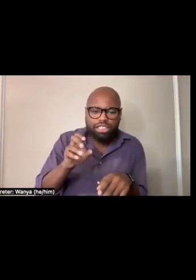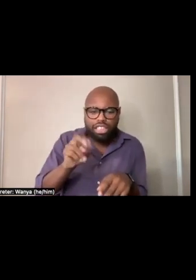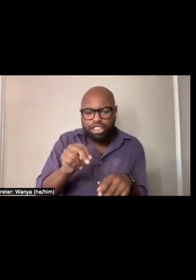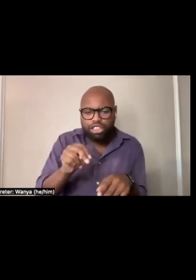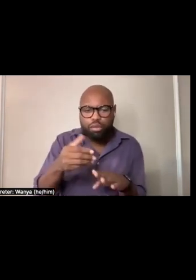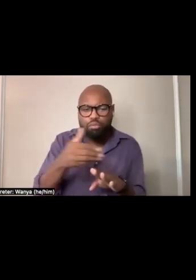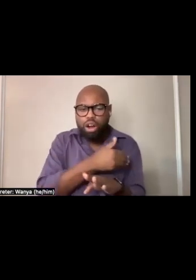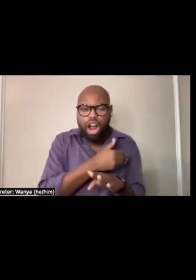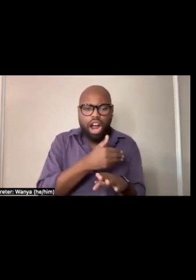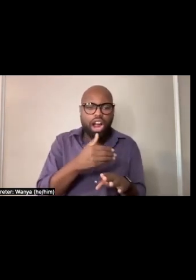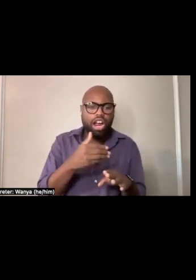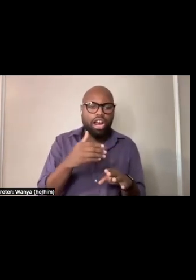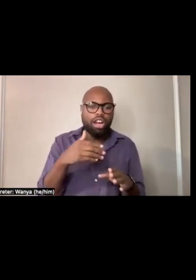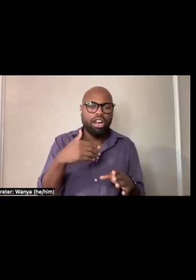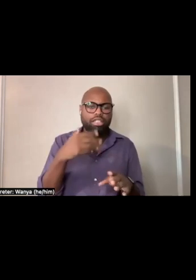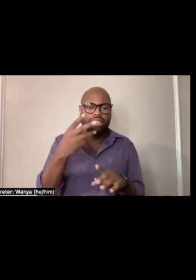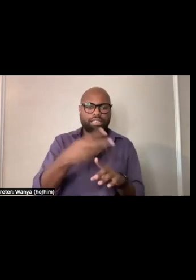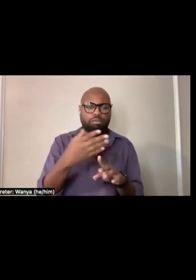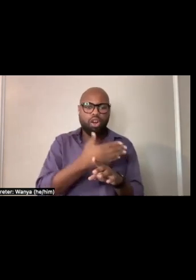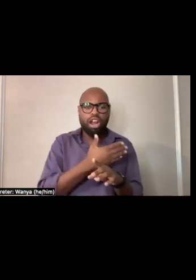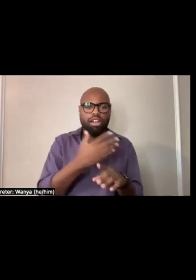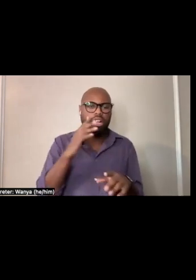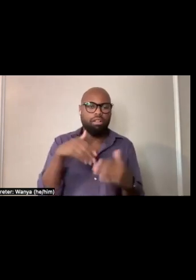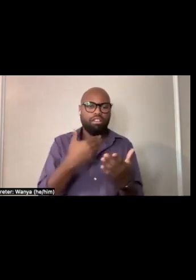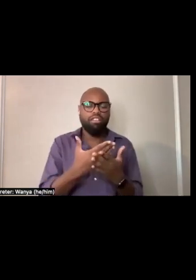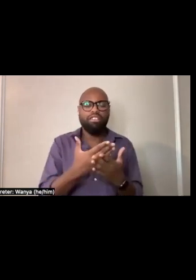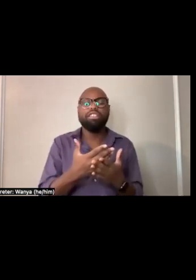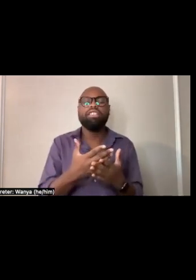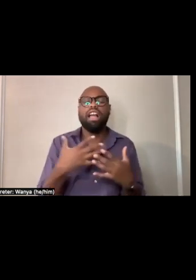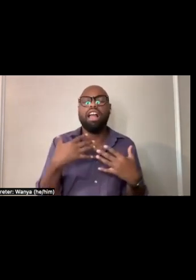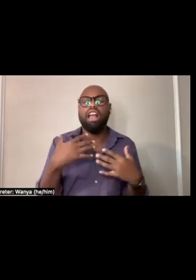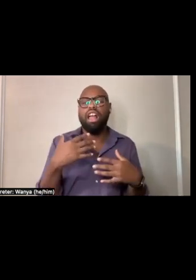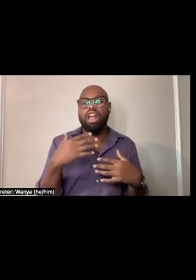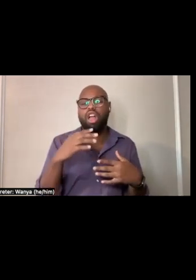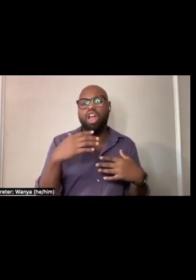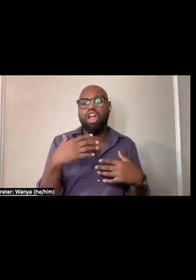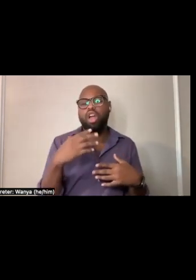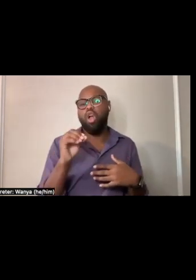following their residency there and reported that they found